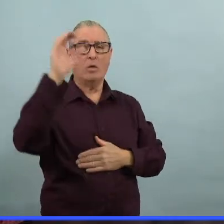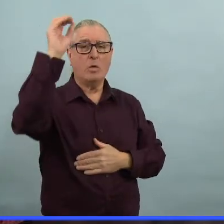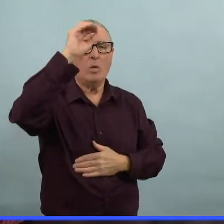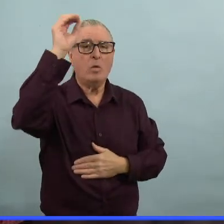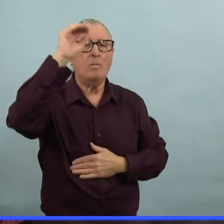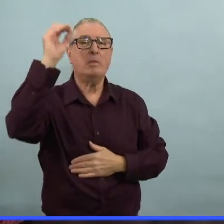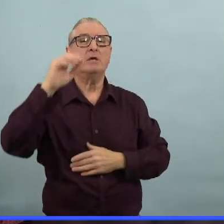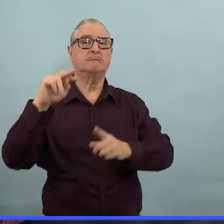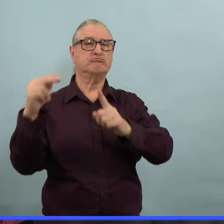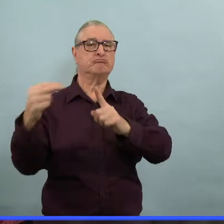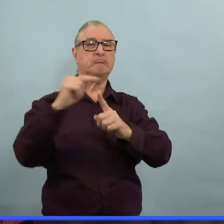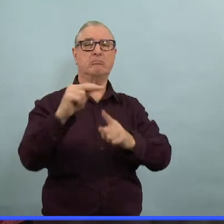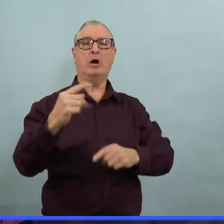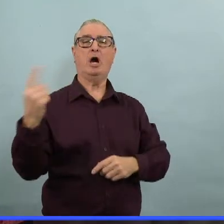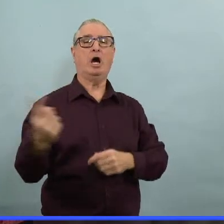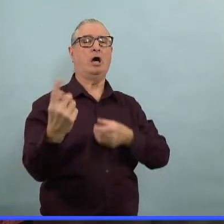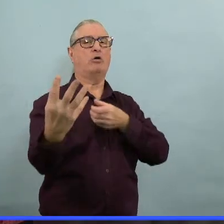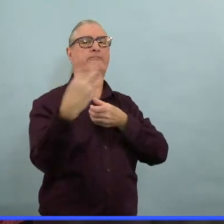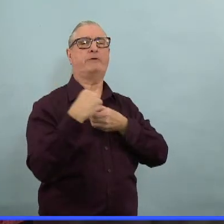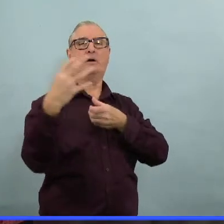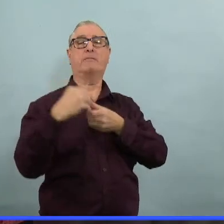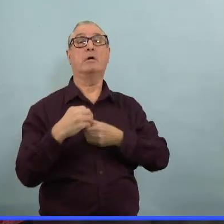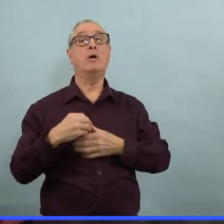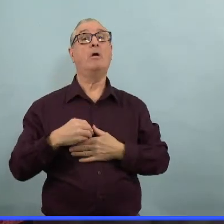further supports for some of those businesses uh today